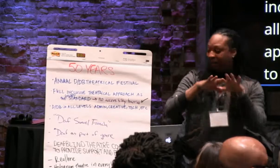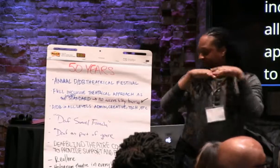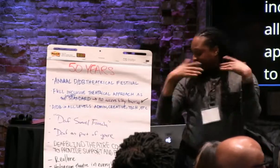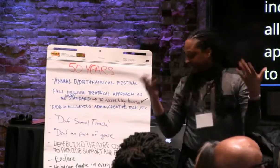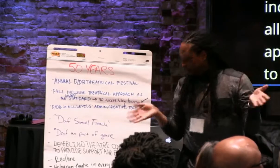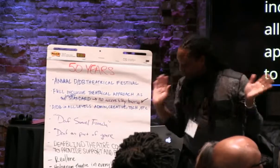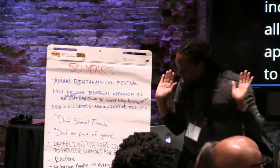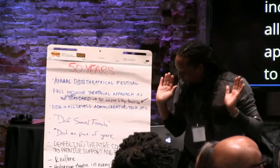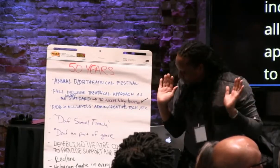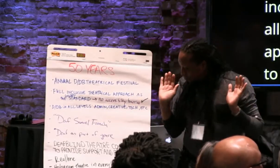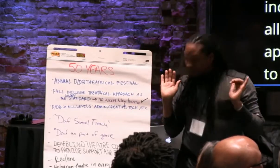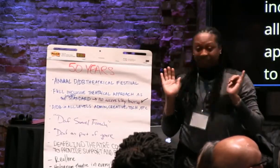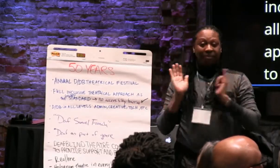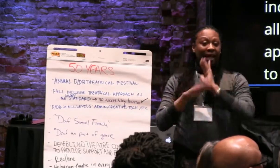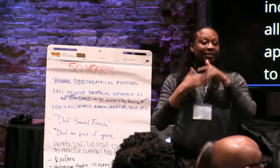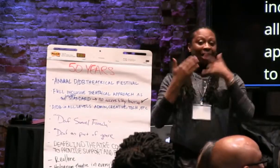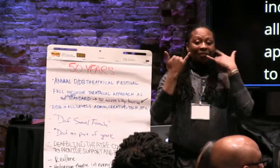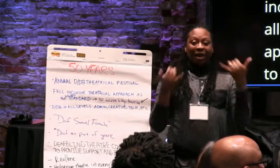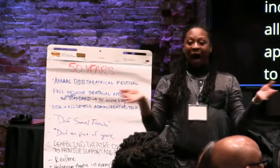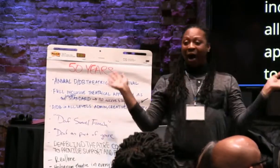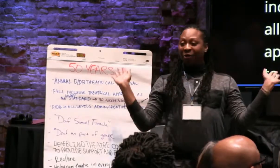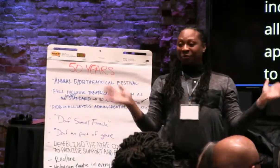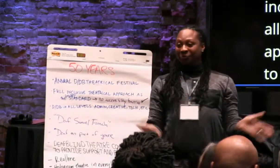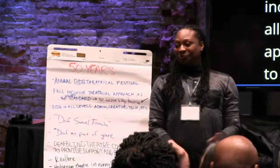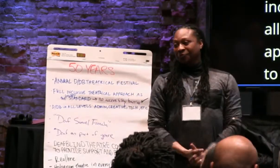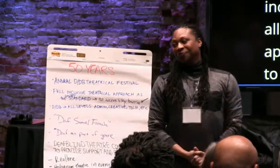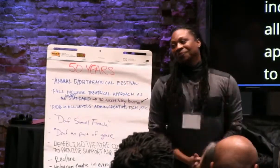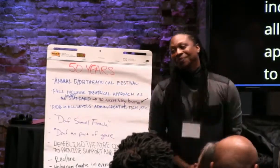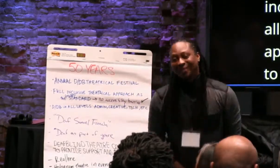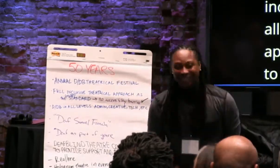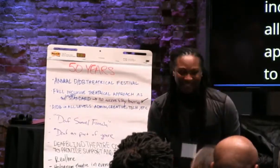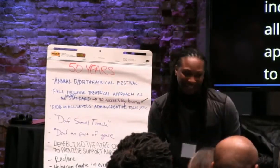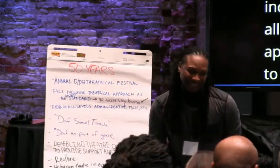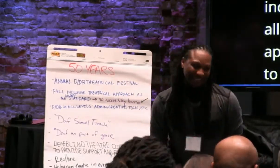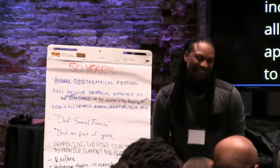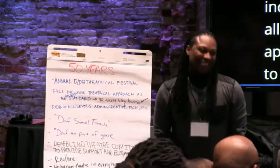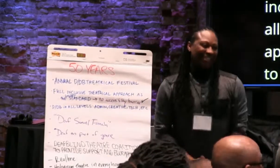of diversity representation, including varying disabilities at all levels of the process,